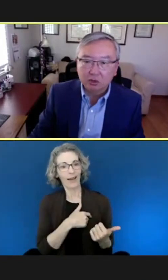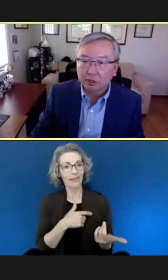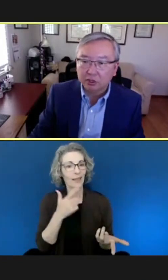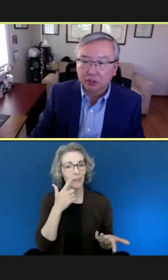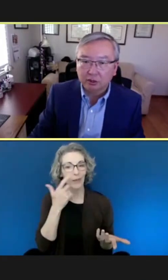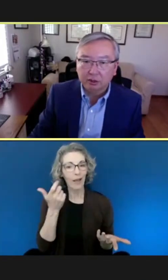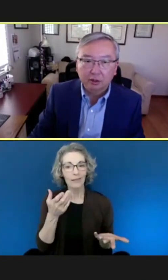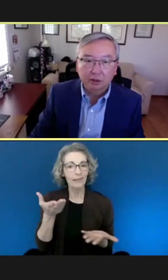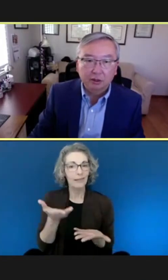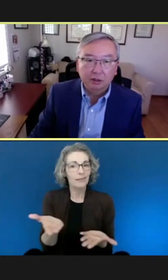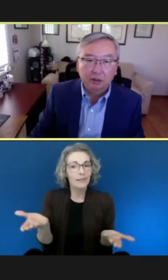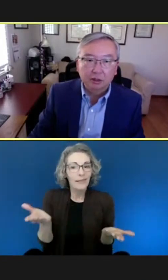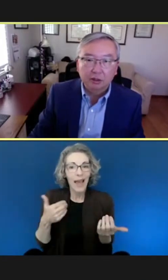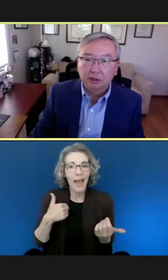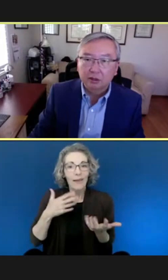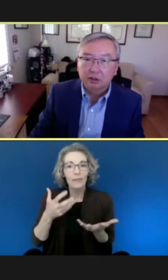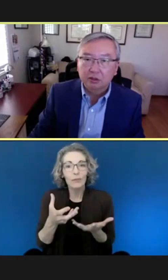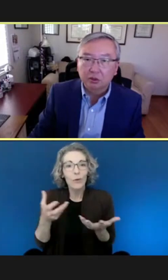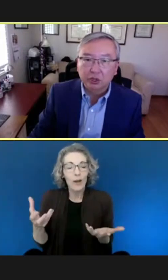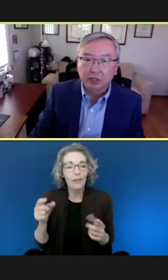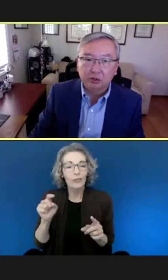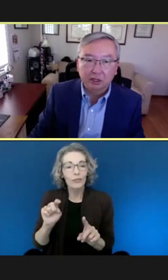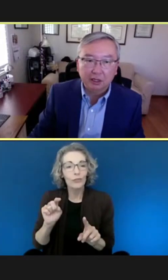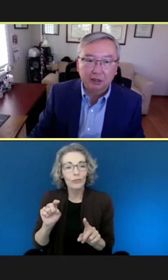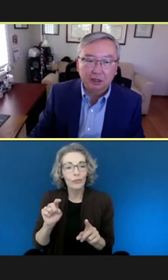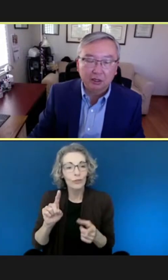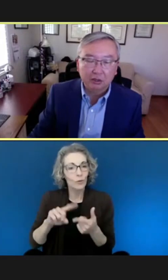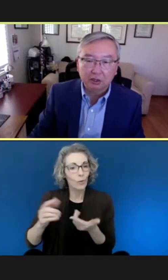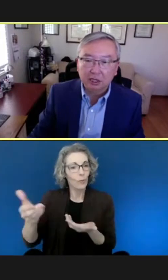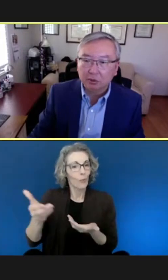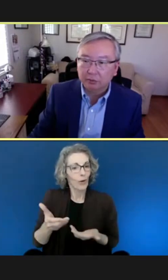because they have so much to bring to the table.